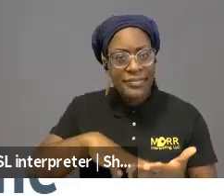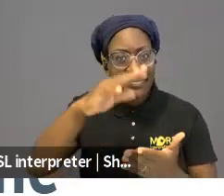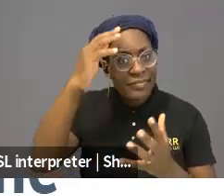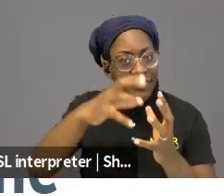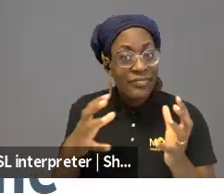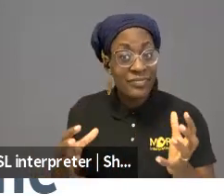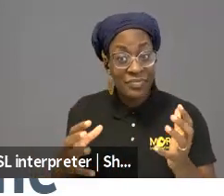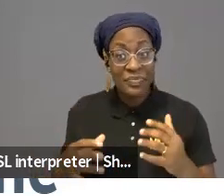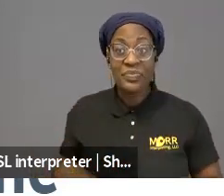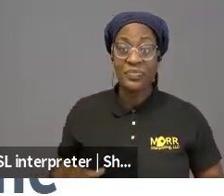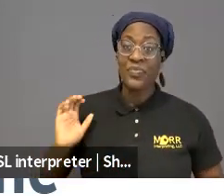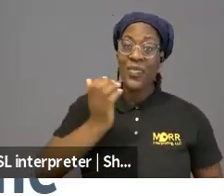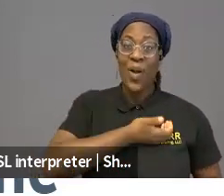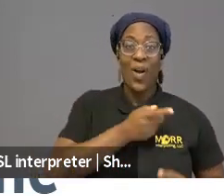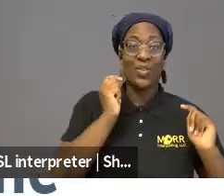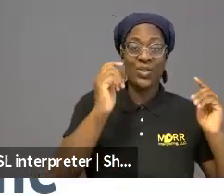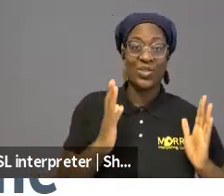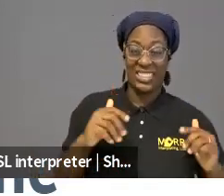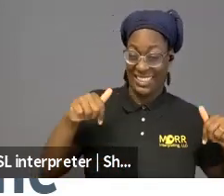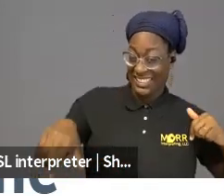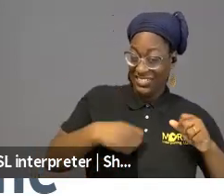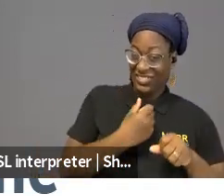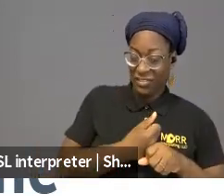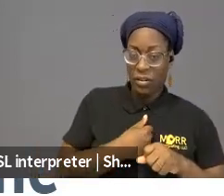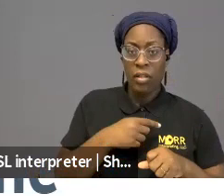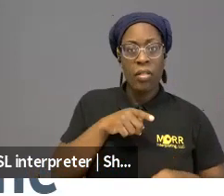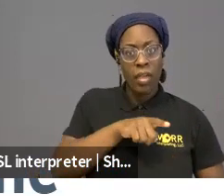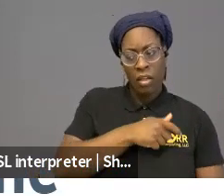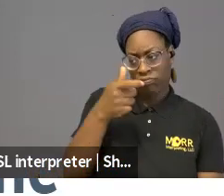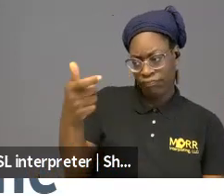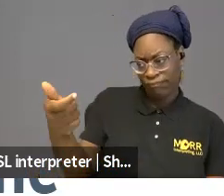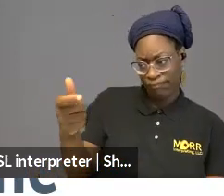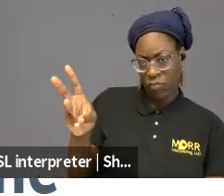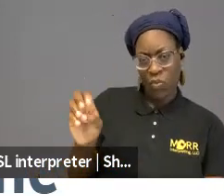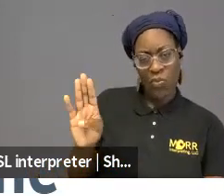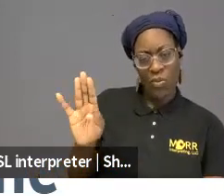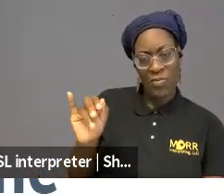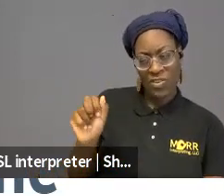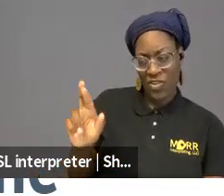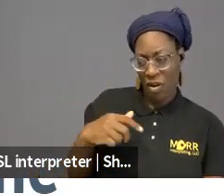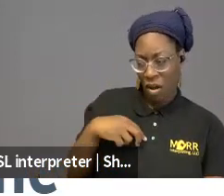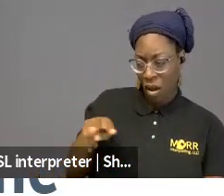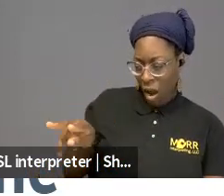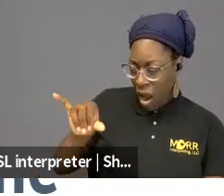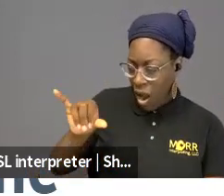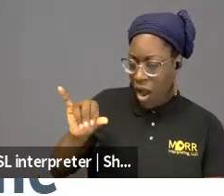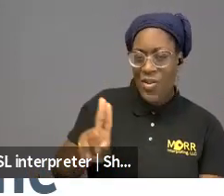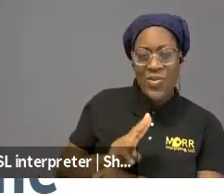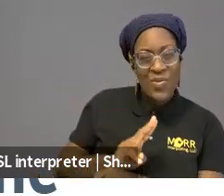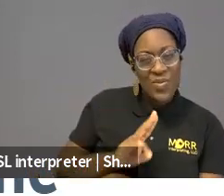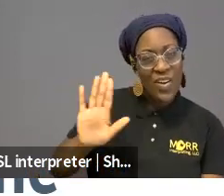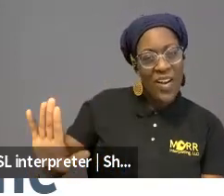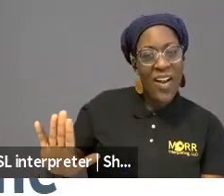are revising our materials based on that webinar that Jenelle gave. It's the webinars like that,